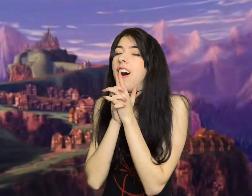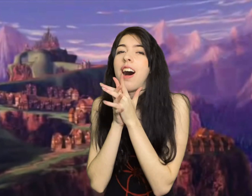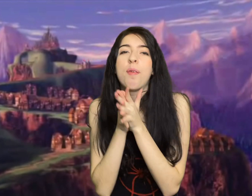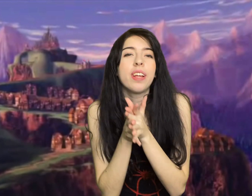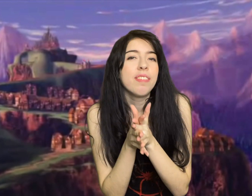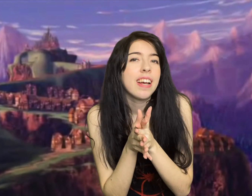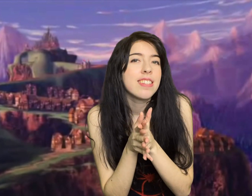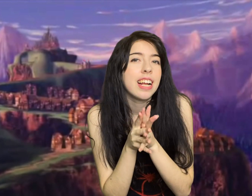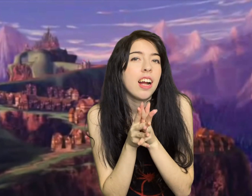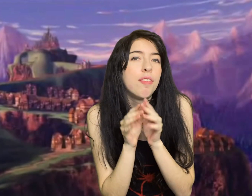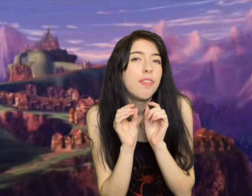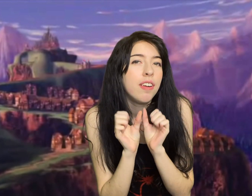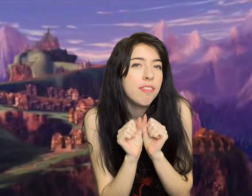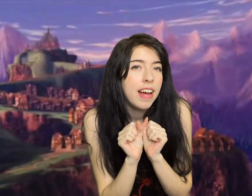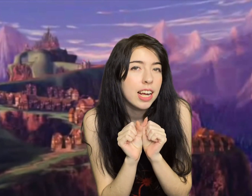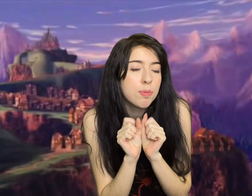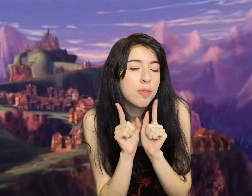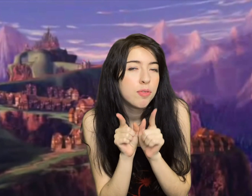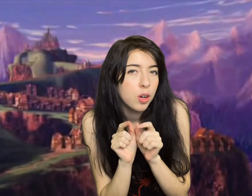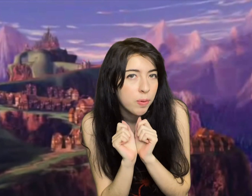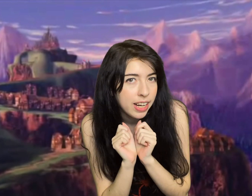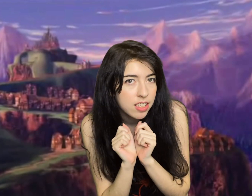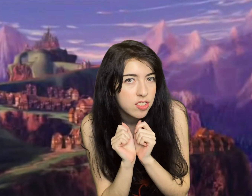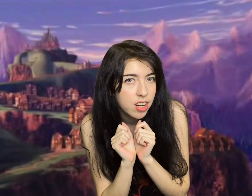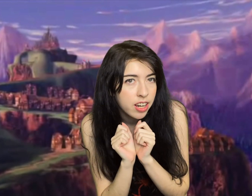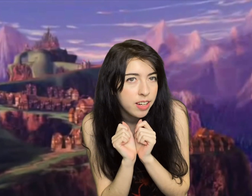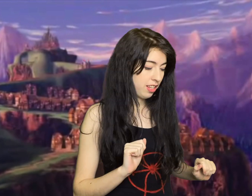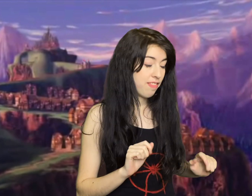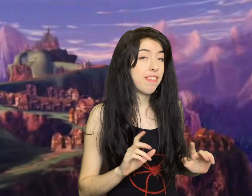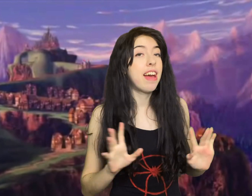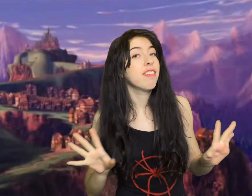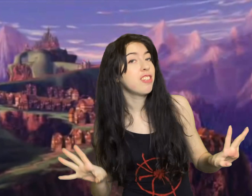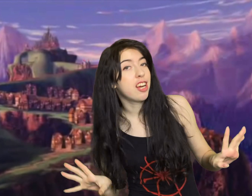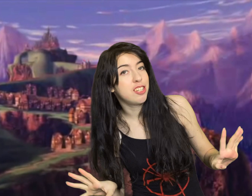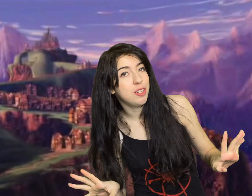i want to give you guys like a fun fact before we get started. if i've ever talked to you about